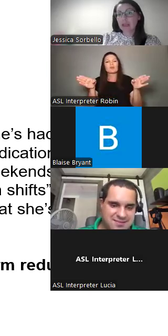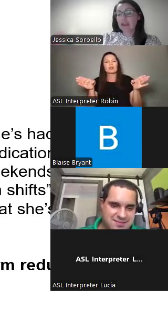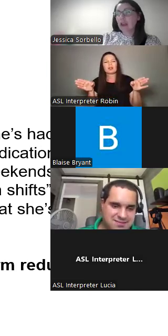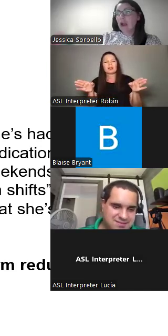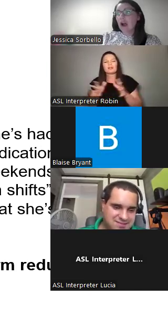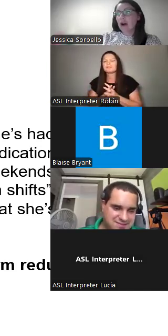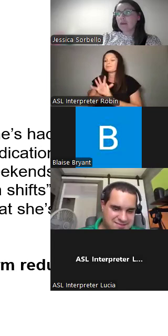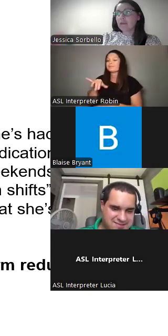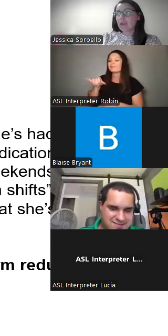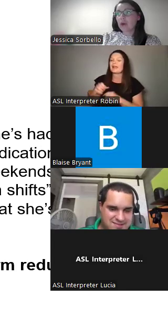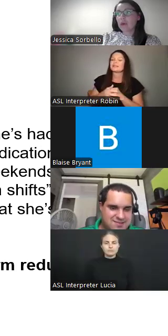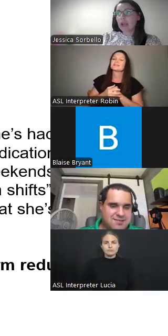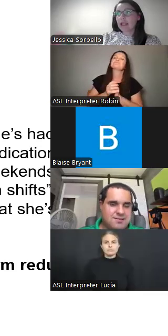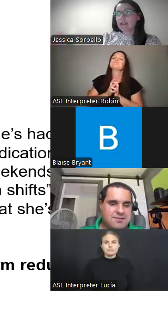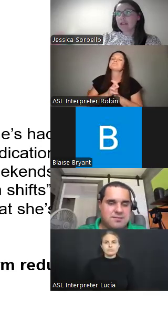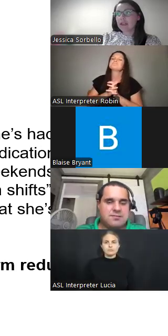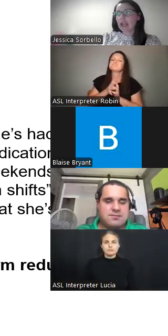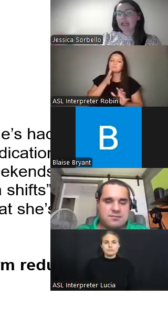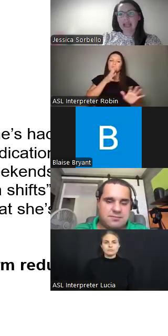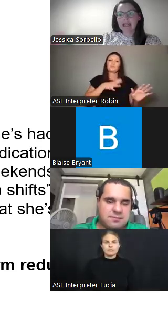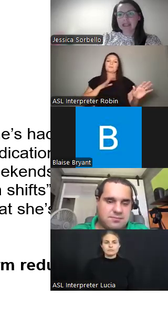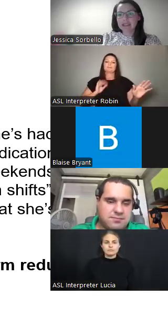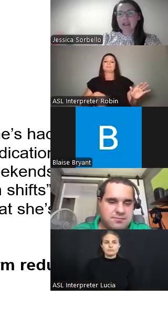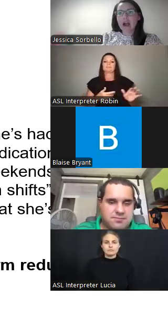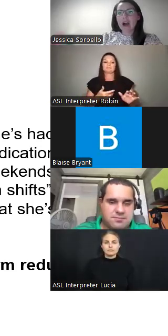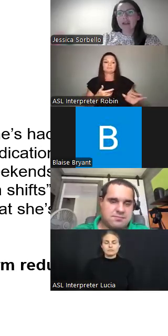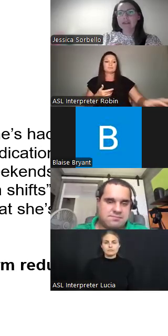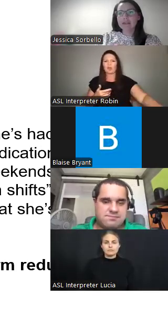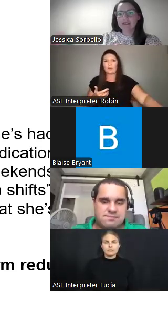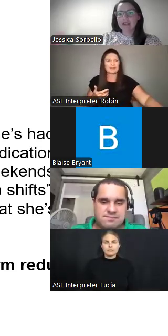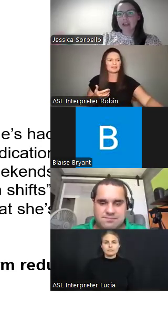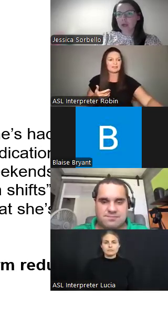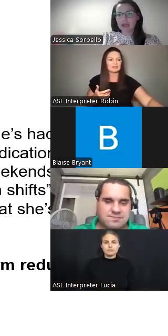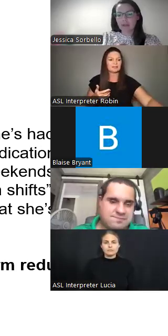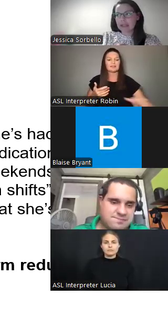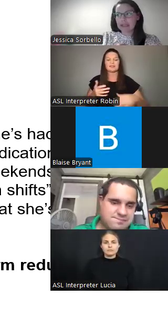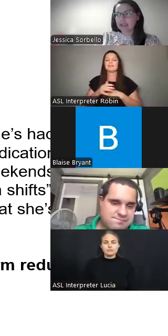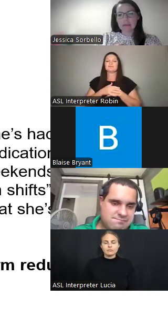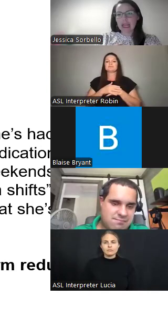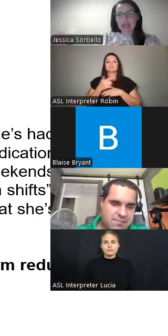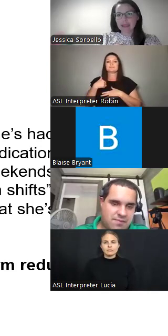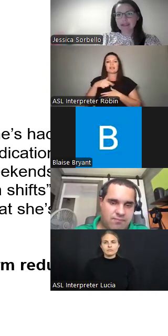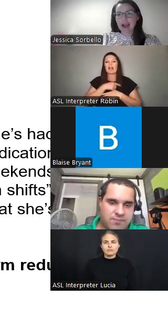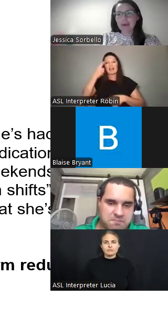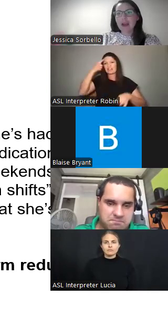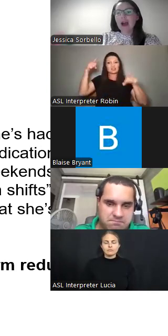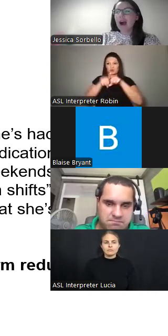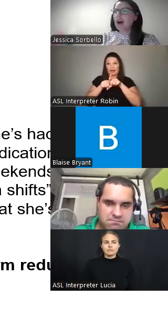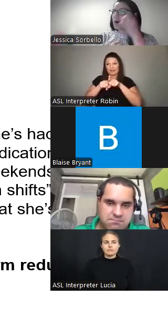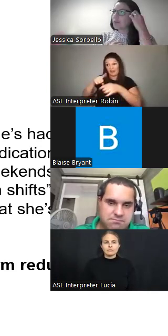us not agreeing with it, doesn't make anybody stop. So, recognizing smoking is something that Sally has been